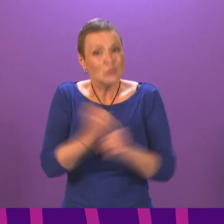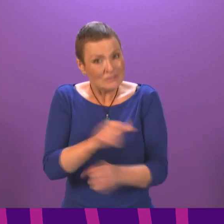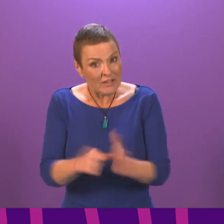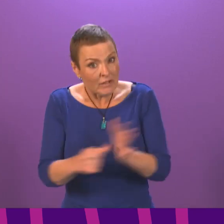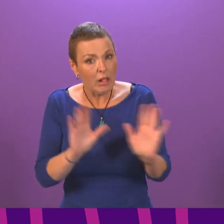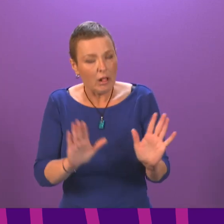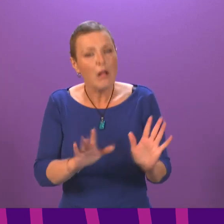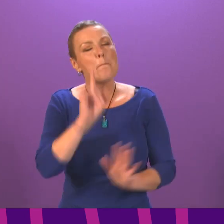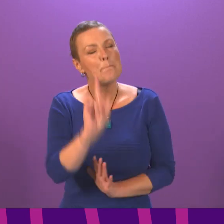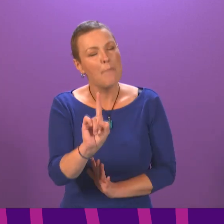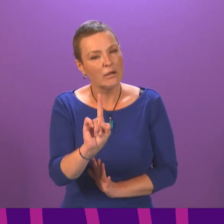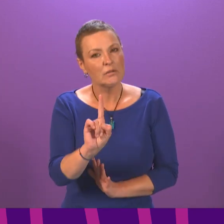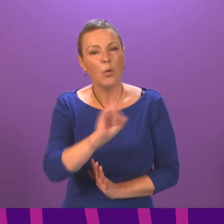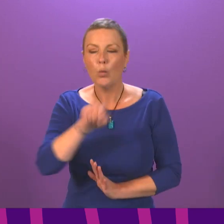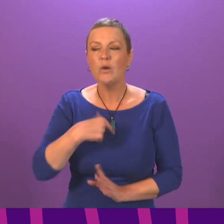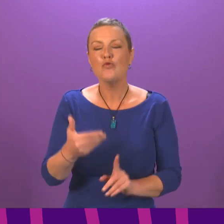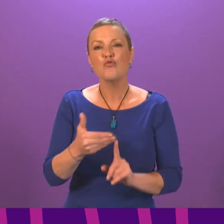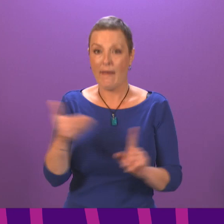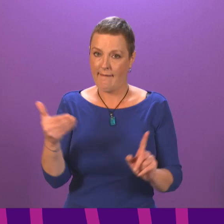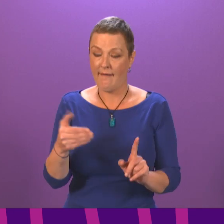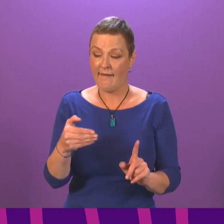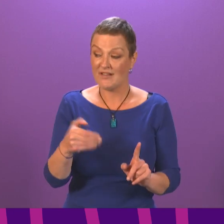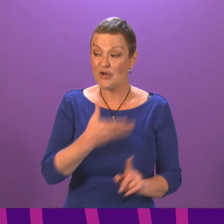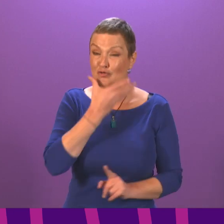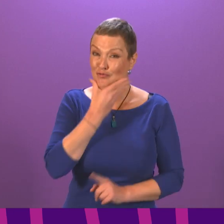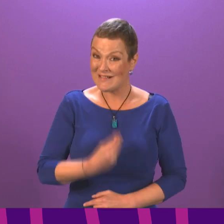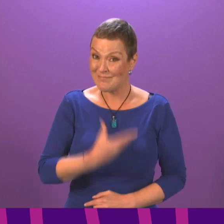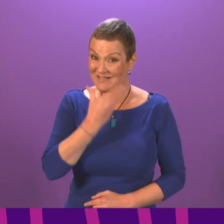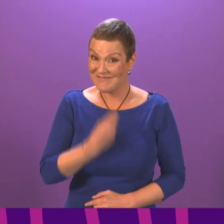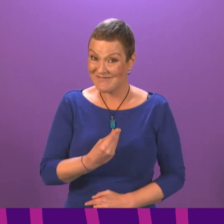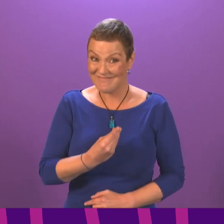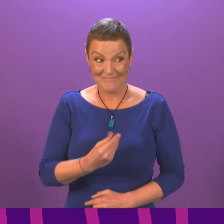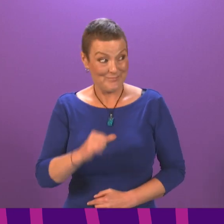There is a recognition of the reality that, at Christmas, because of the particular circumstances